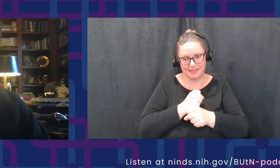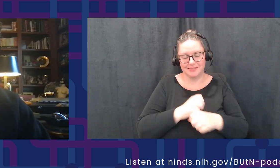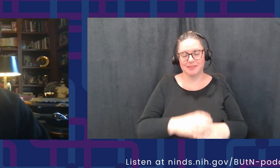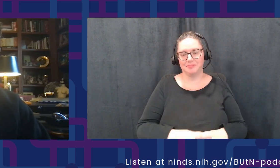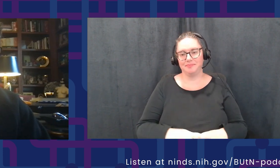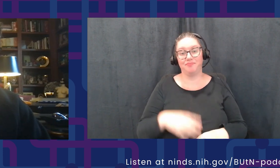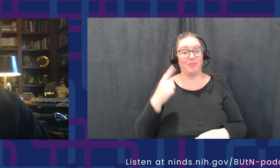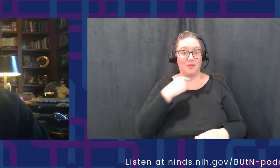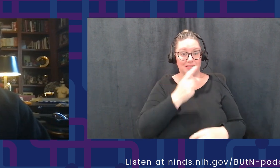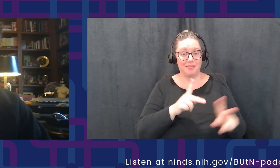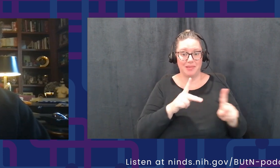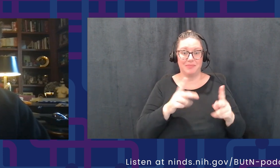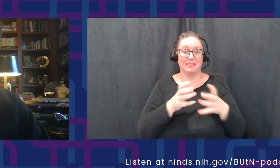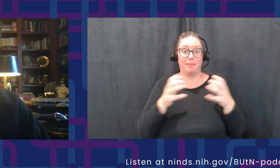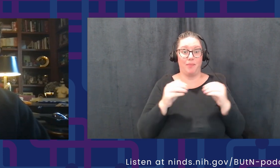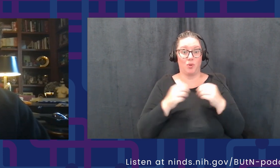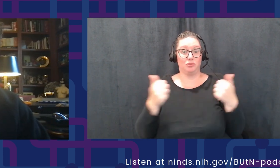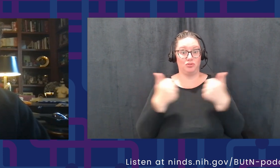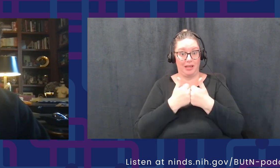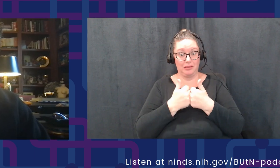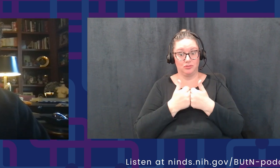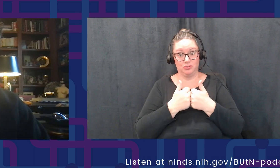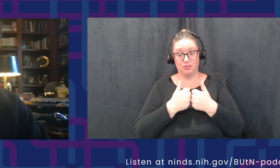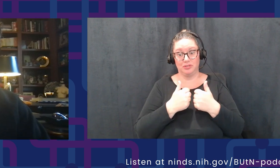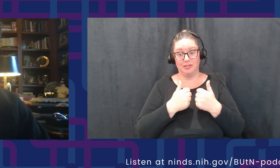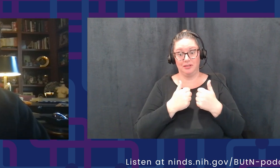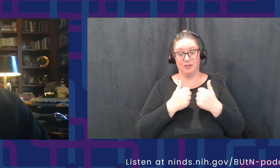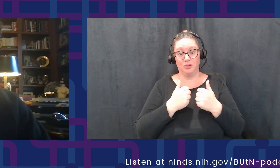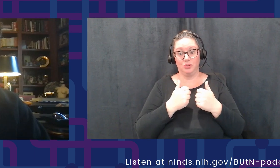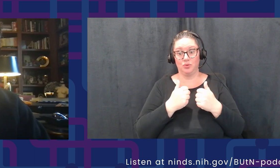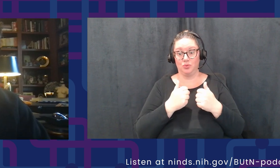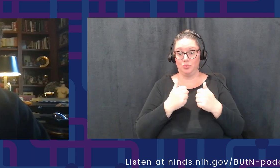And I always tell people it is much more challenging to put a five or